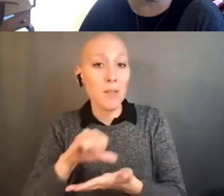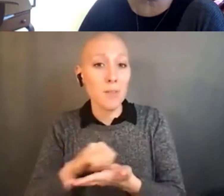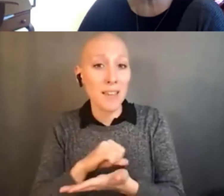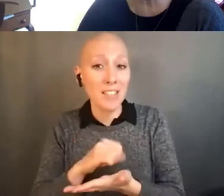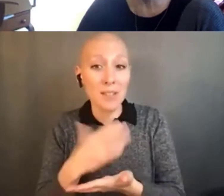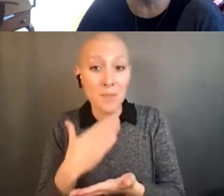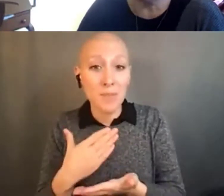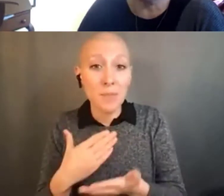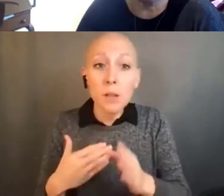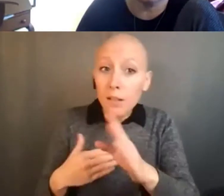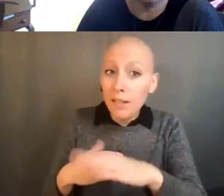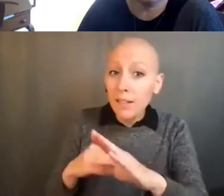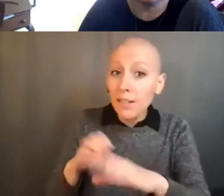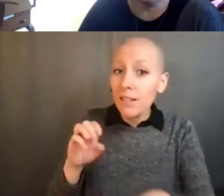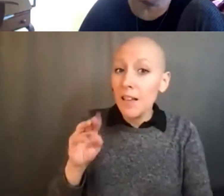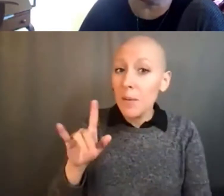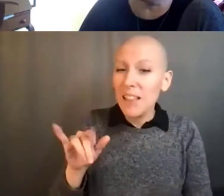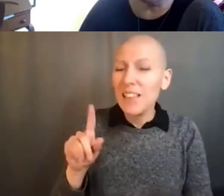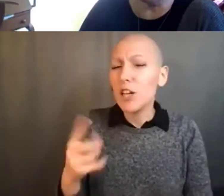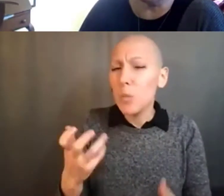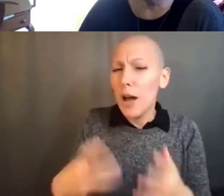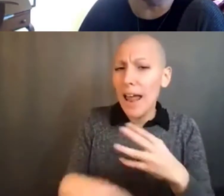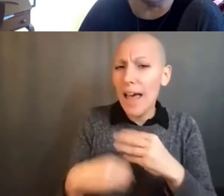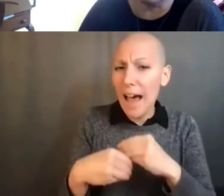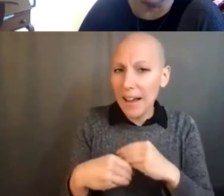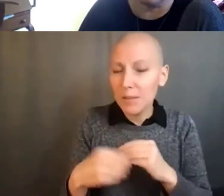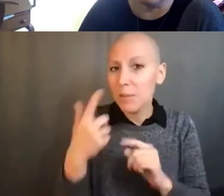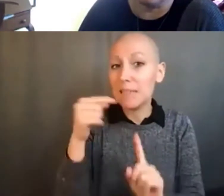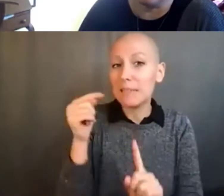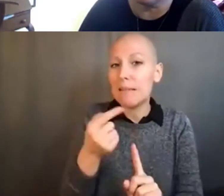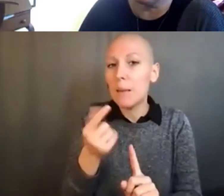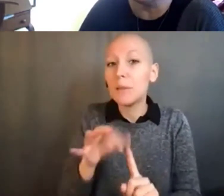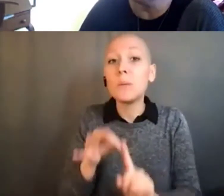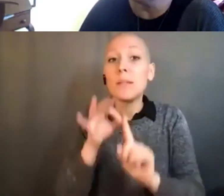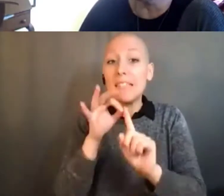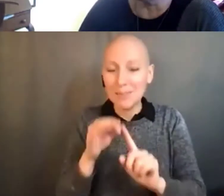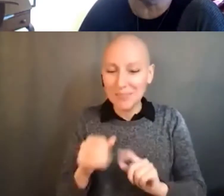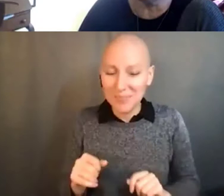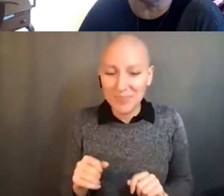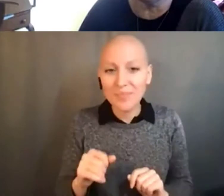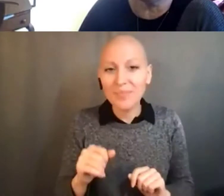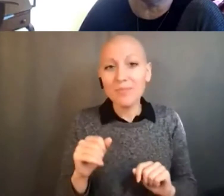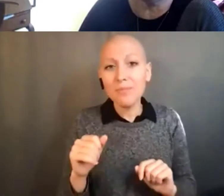Emily Linde: I would just like to add one thing because this is a little bit unique, I think. Glen and I know,